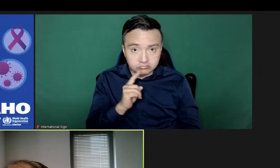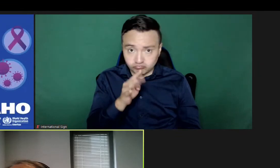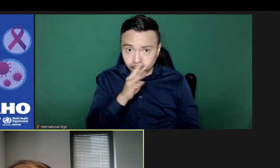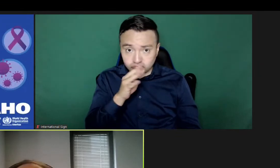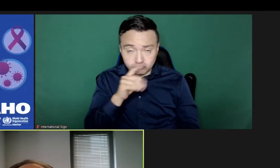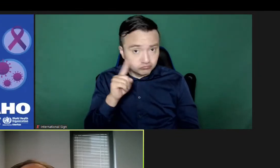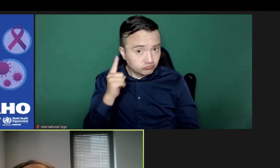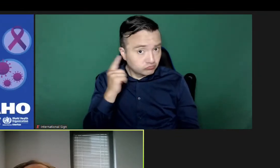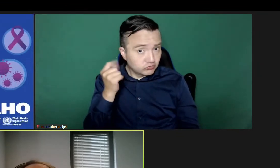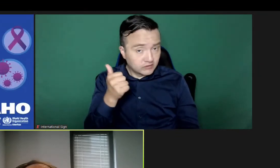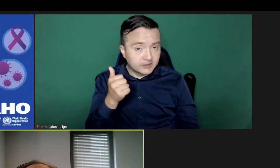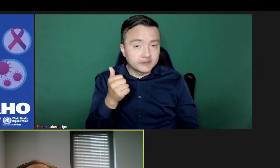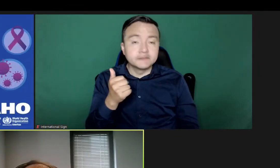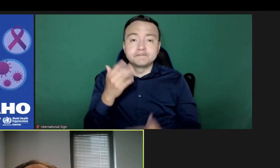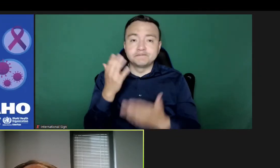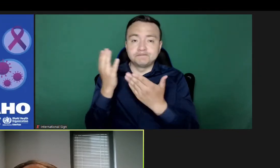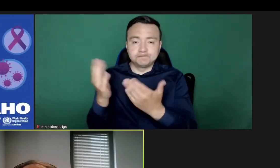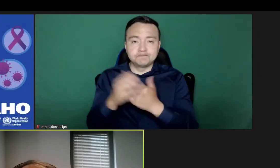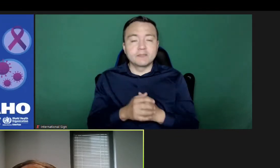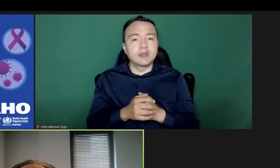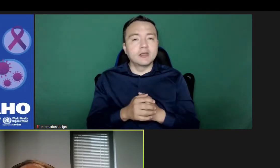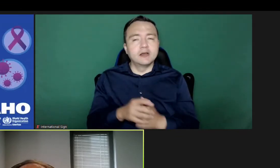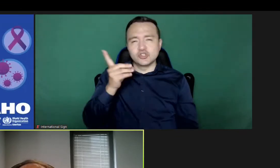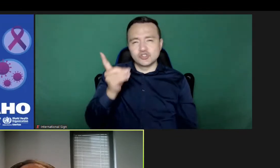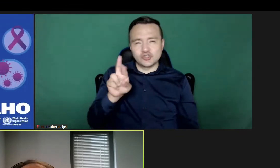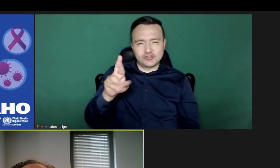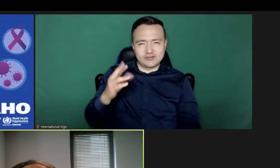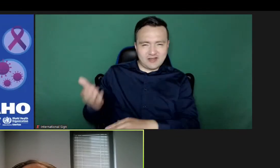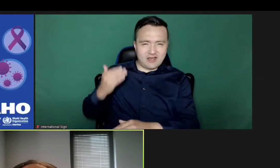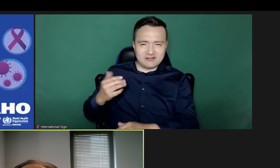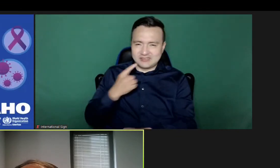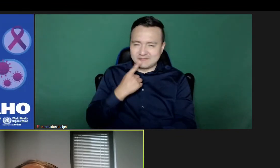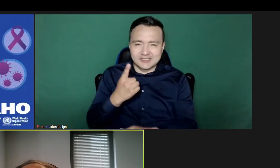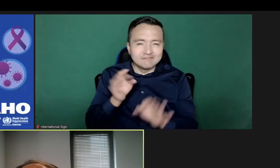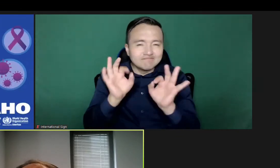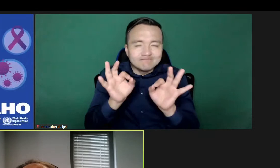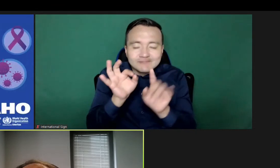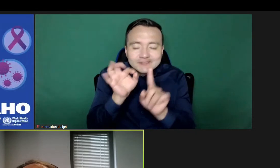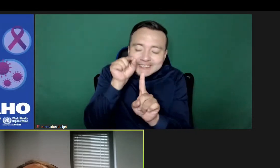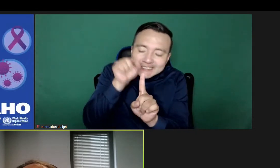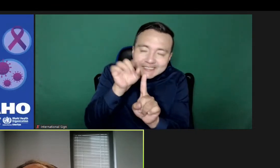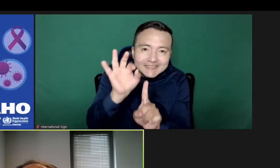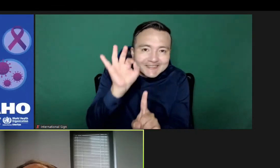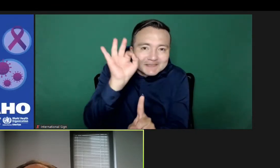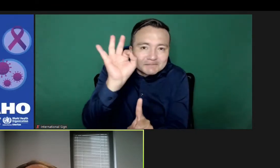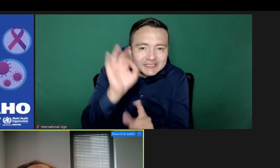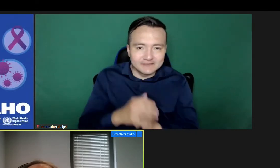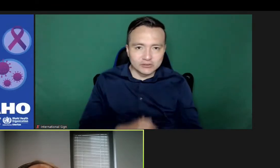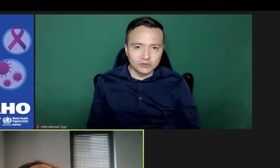As Dr. Hennis was saying, this is country-specific.